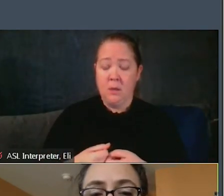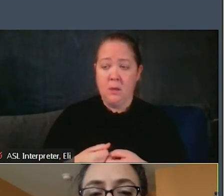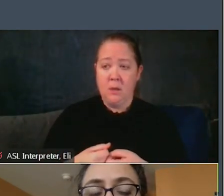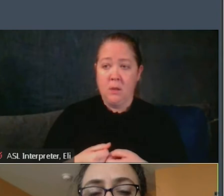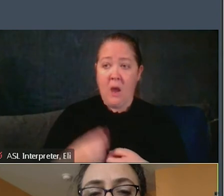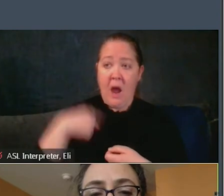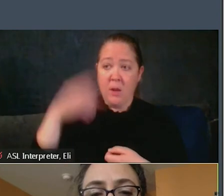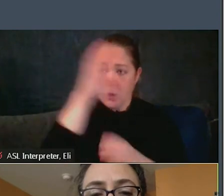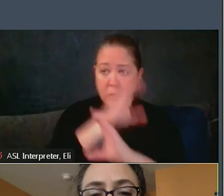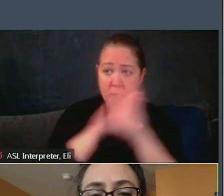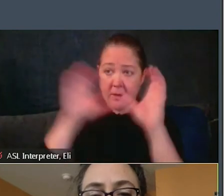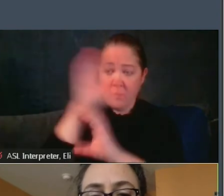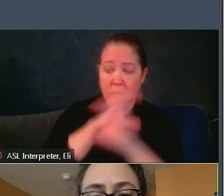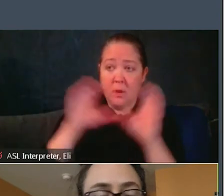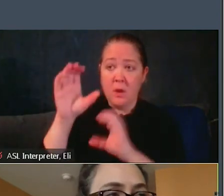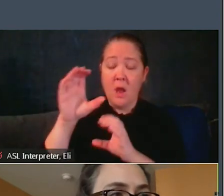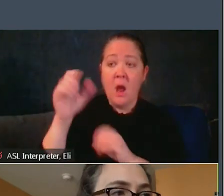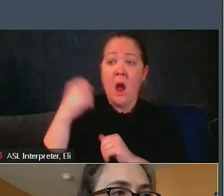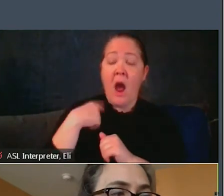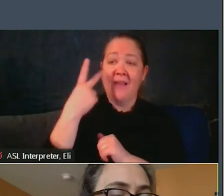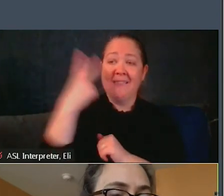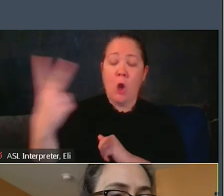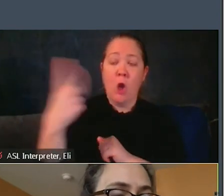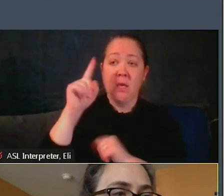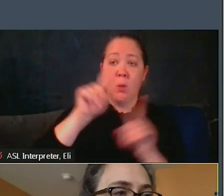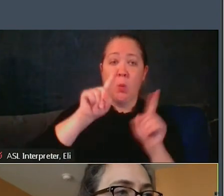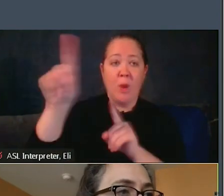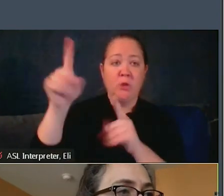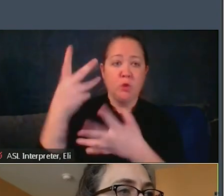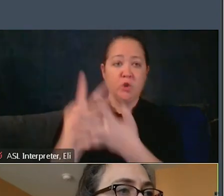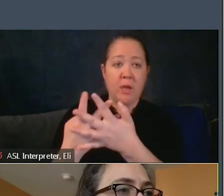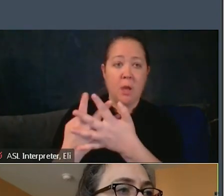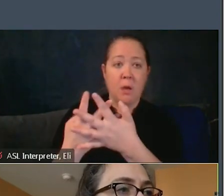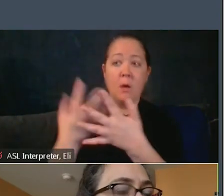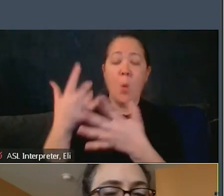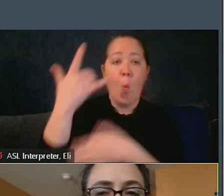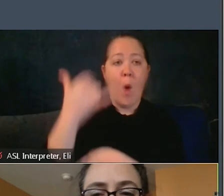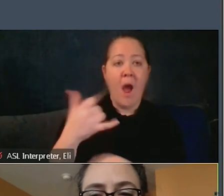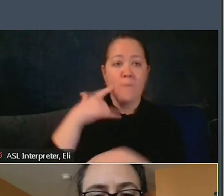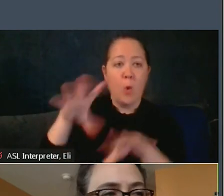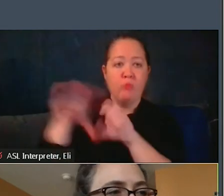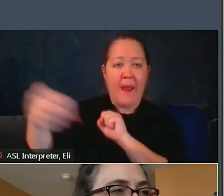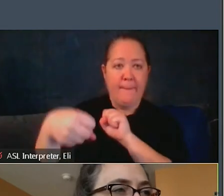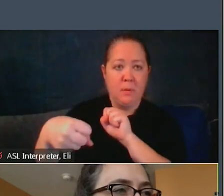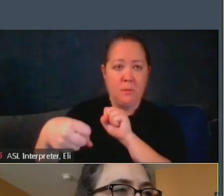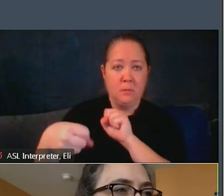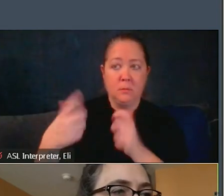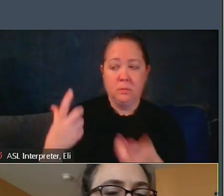his neighbor. So this was very disturbing to me. My husband heard an earful from me about that.